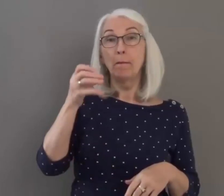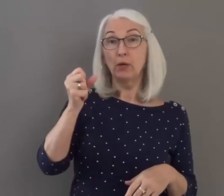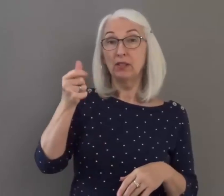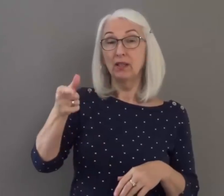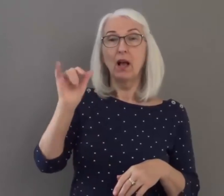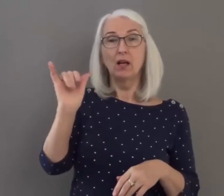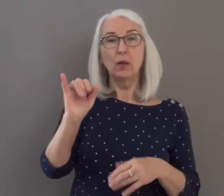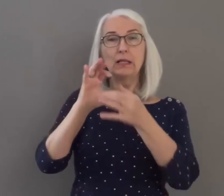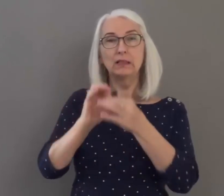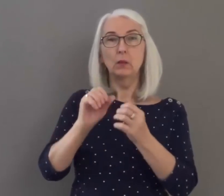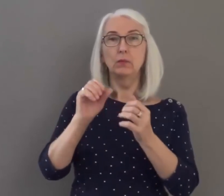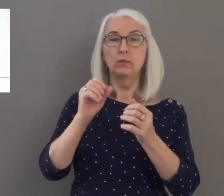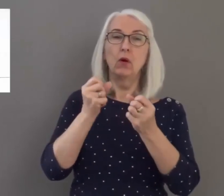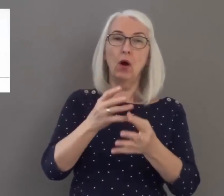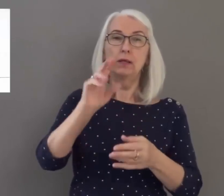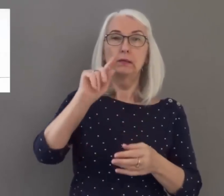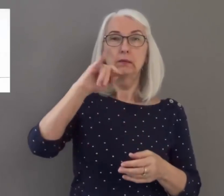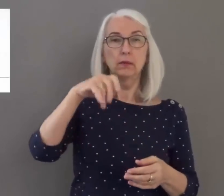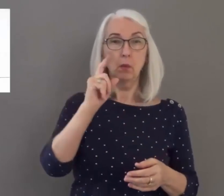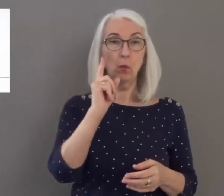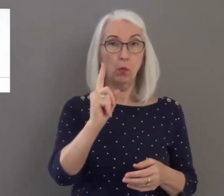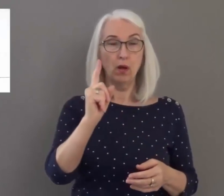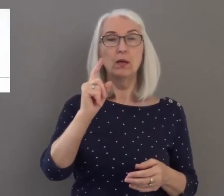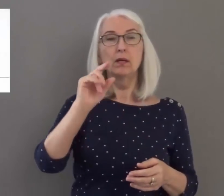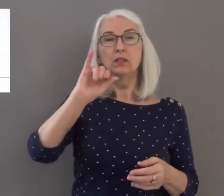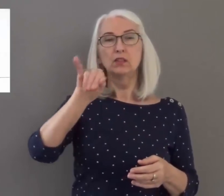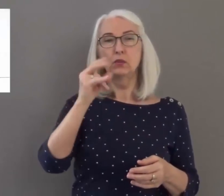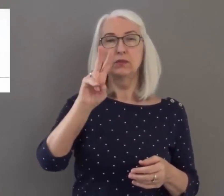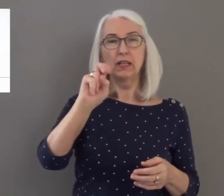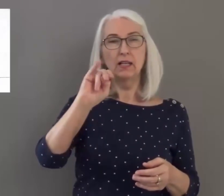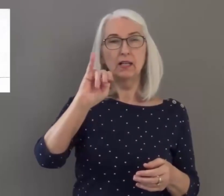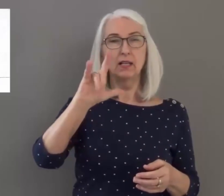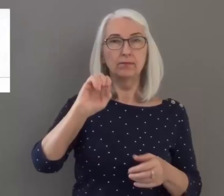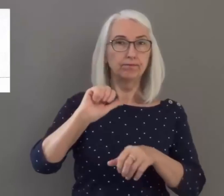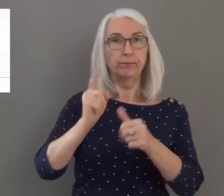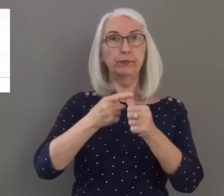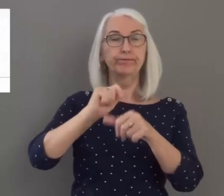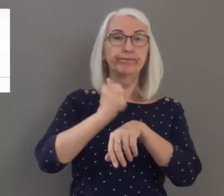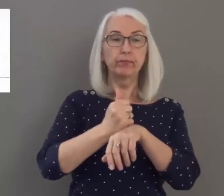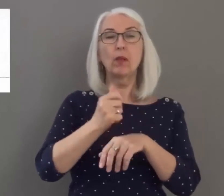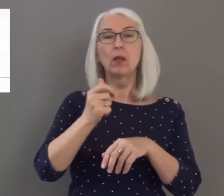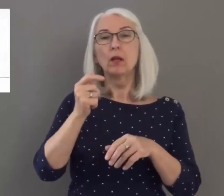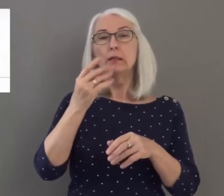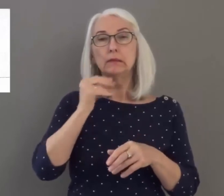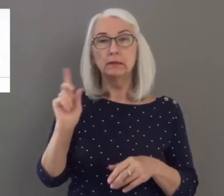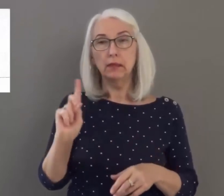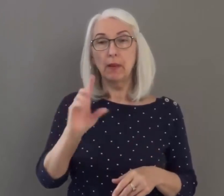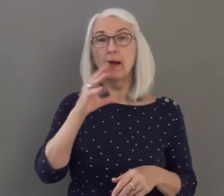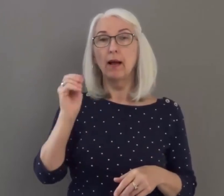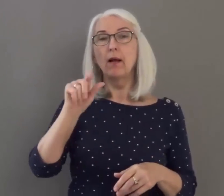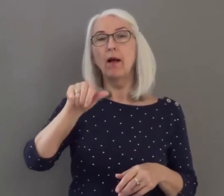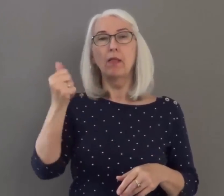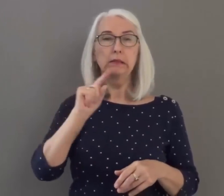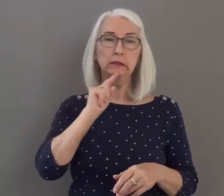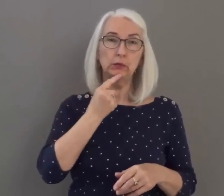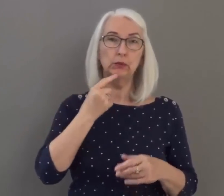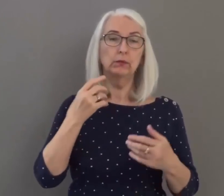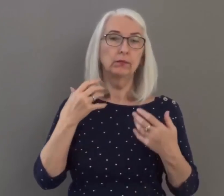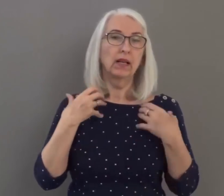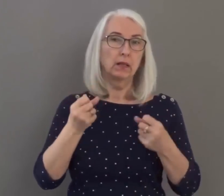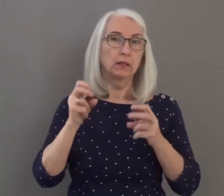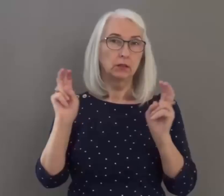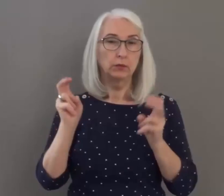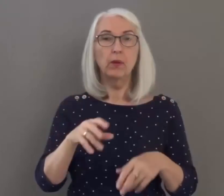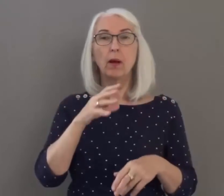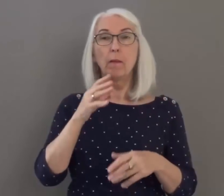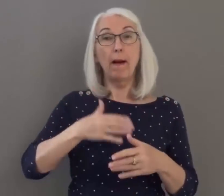Milk is also linked to type 1 (juvenile-onset) diabetes and other serious conditions.